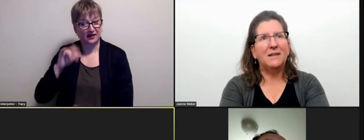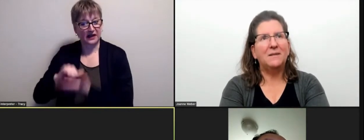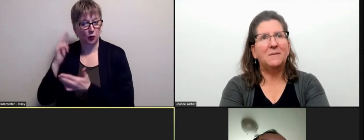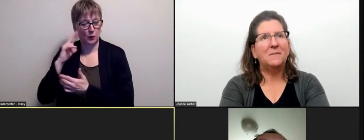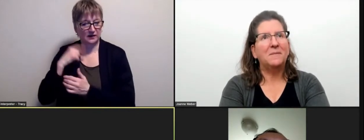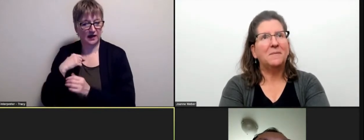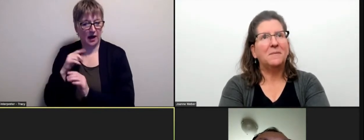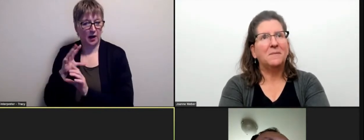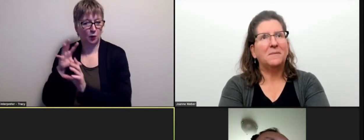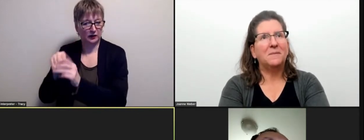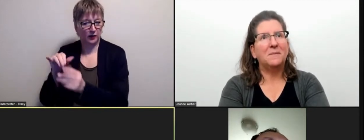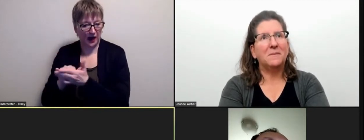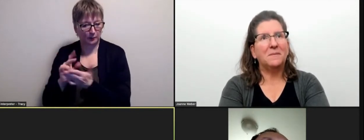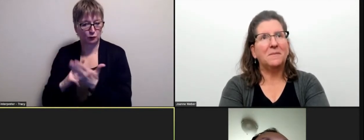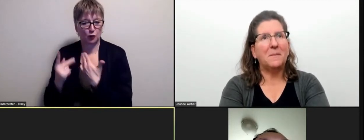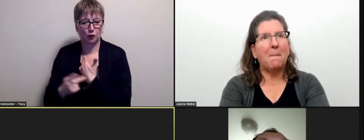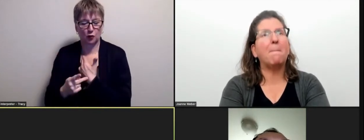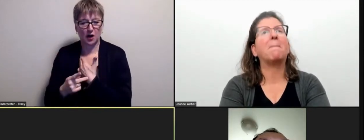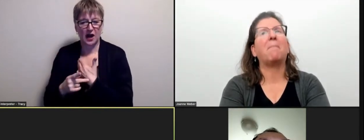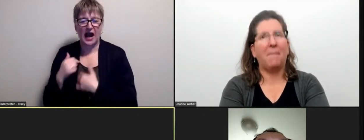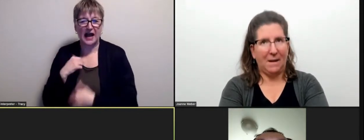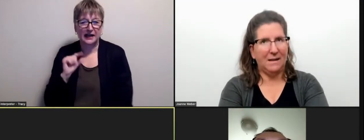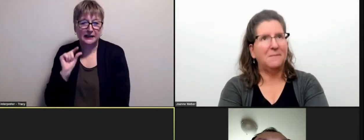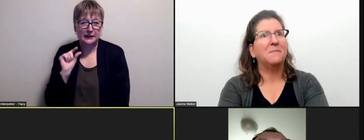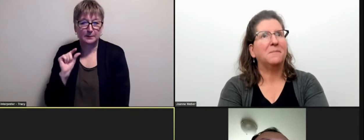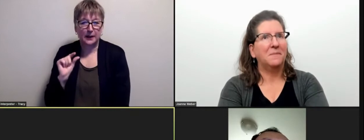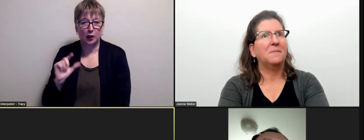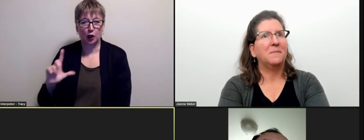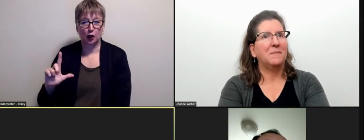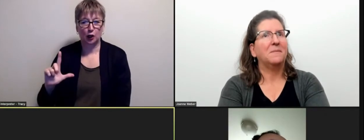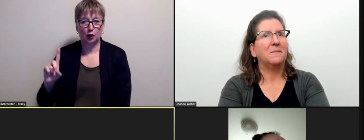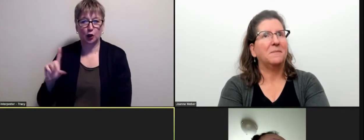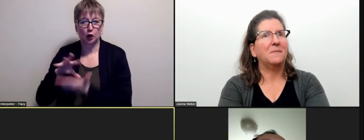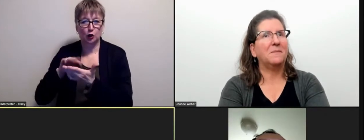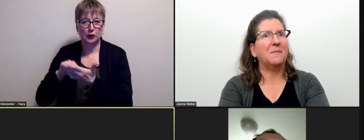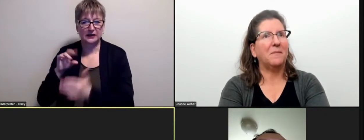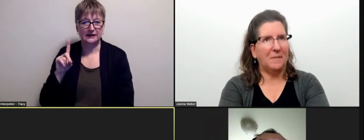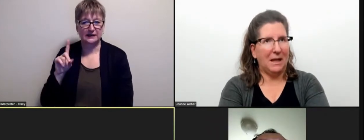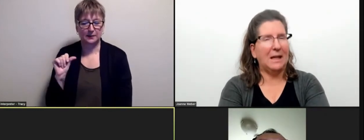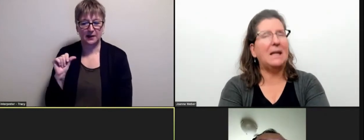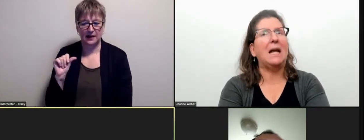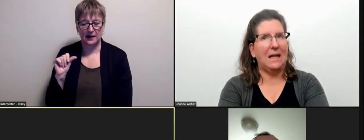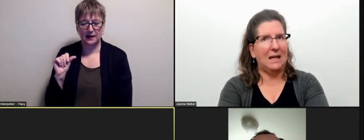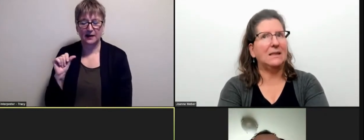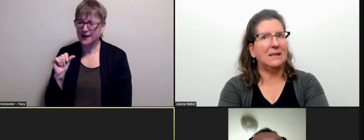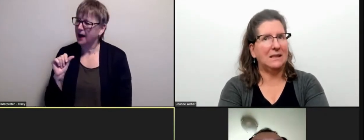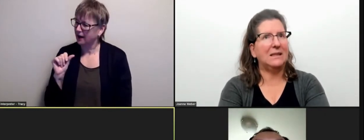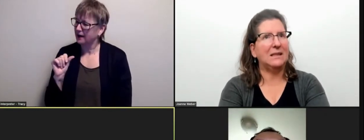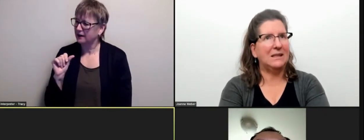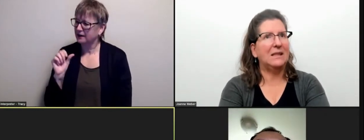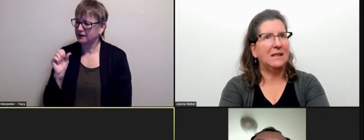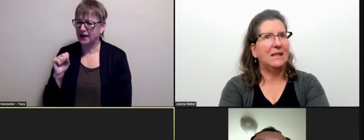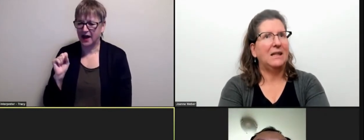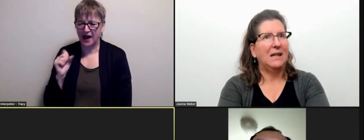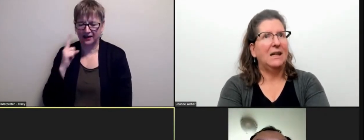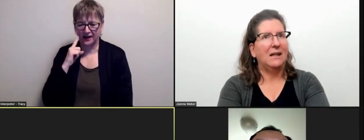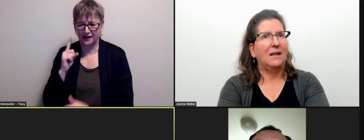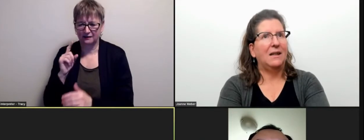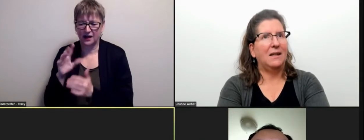And at a little bit of learning disability I'm not - I think uh yeah . . . learning disability.